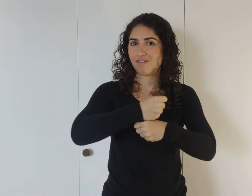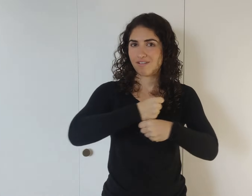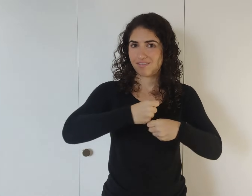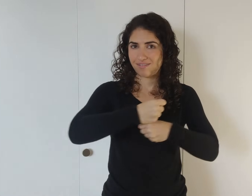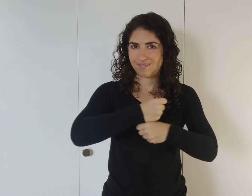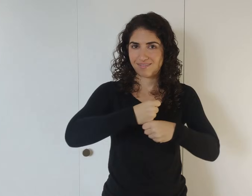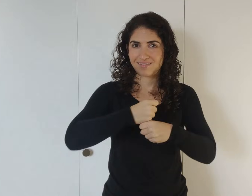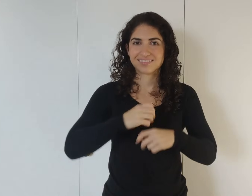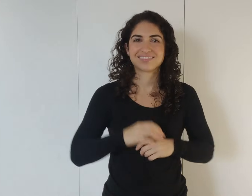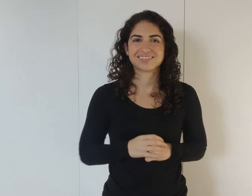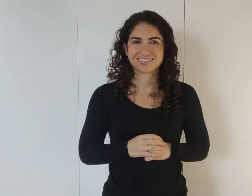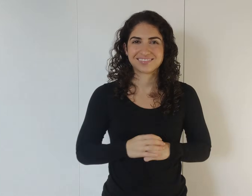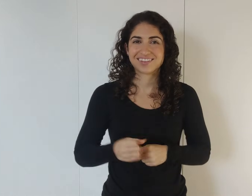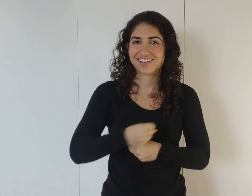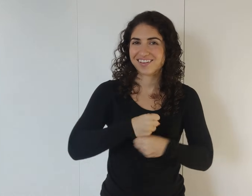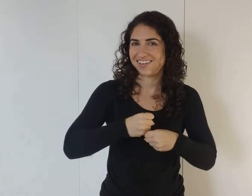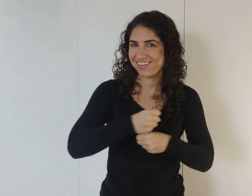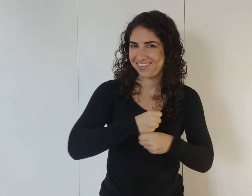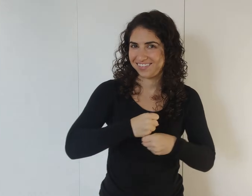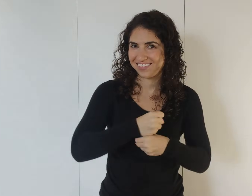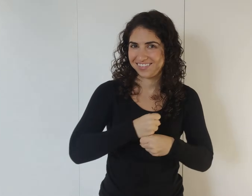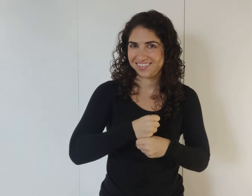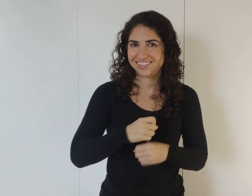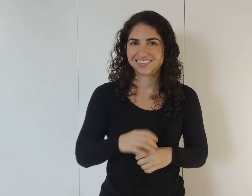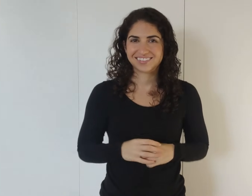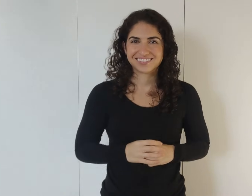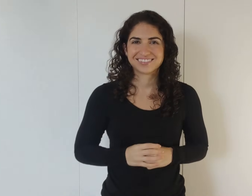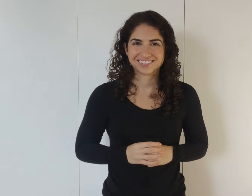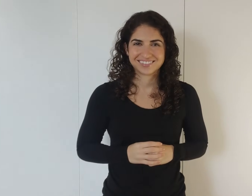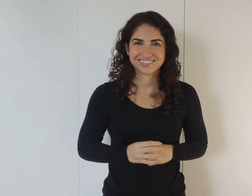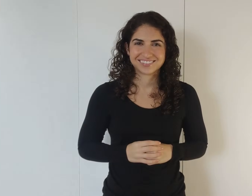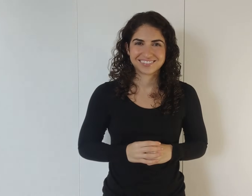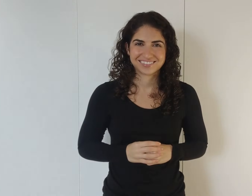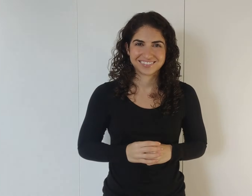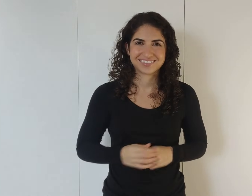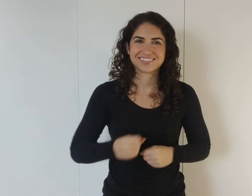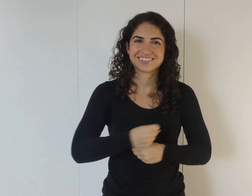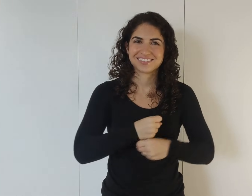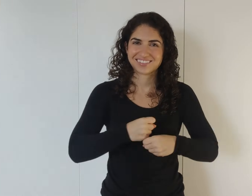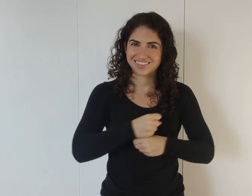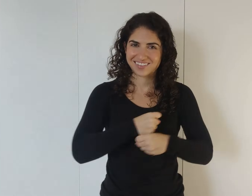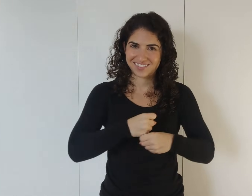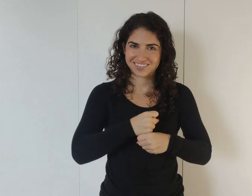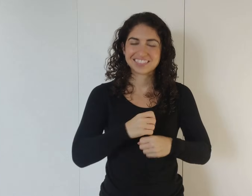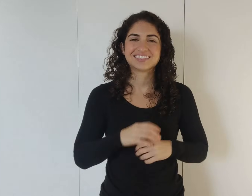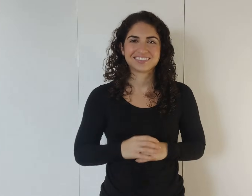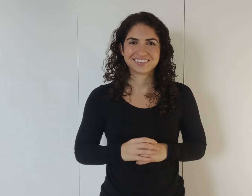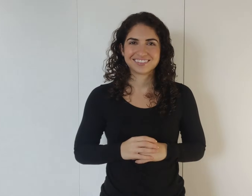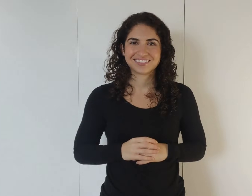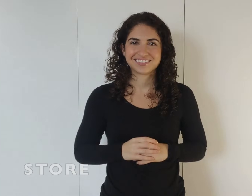and then circle: COFFEE. COFFEE